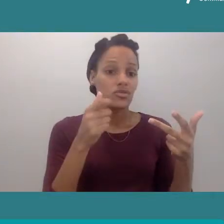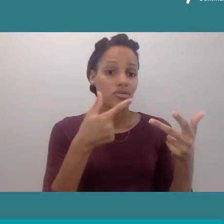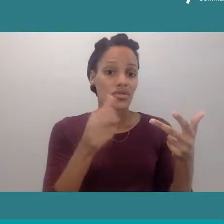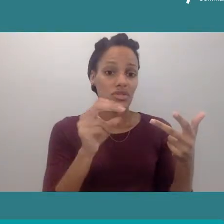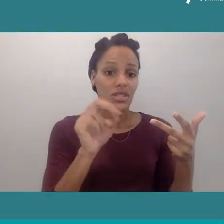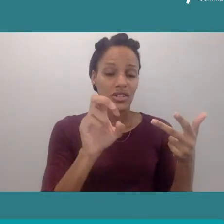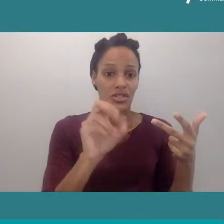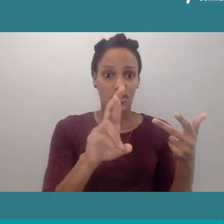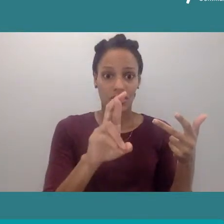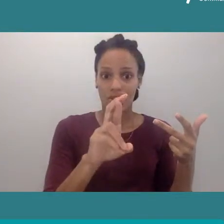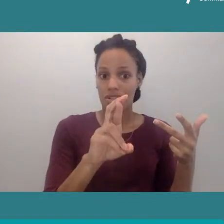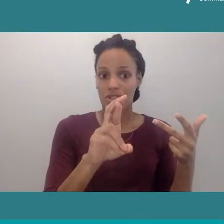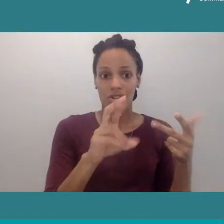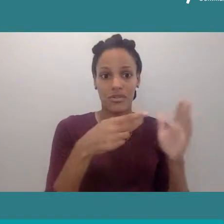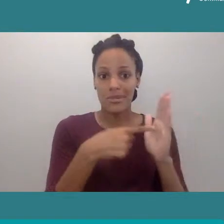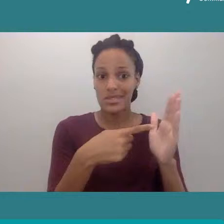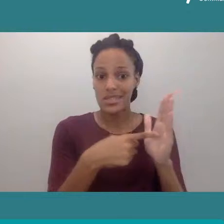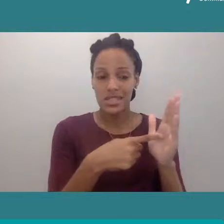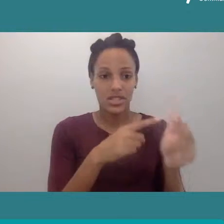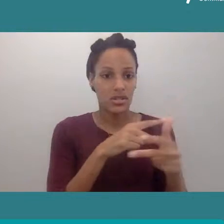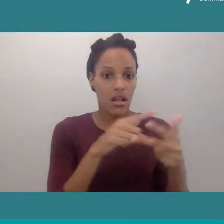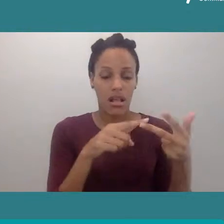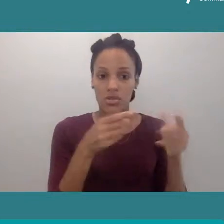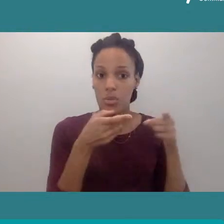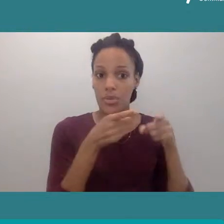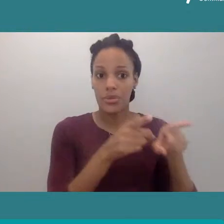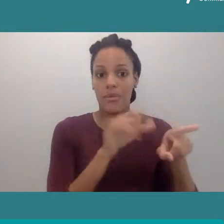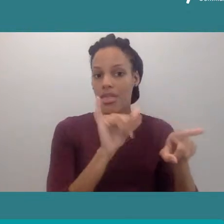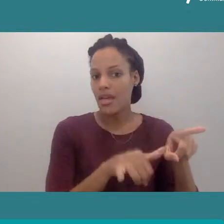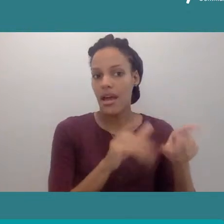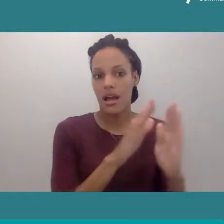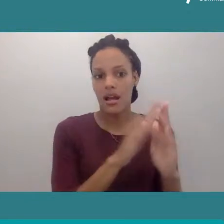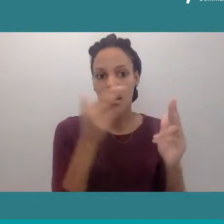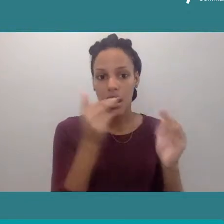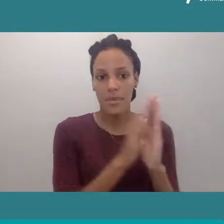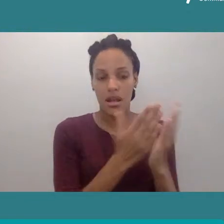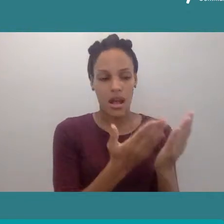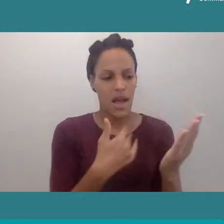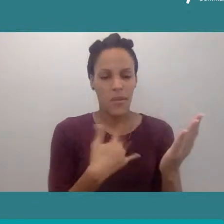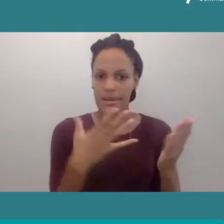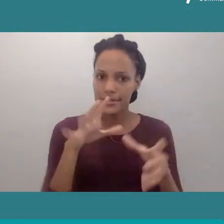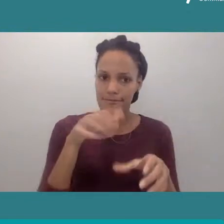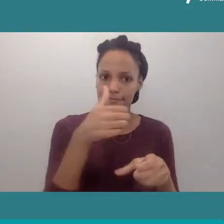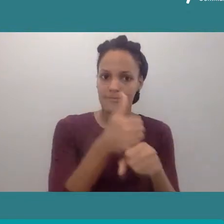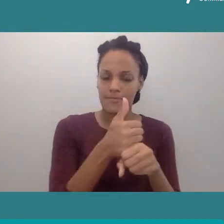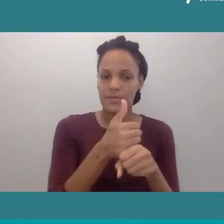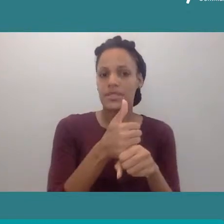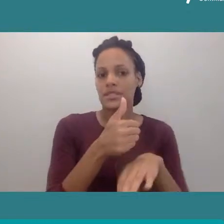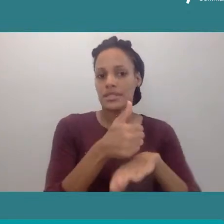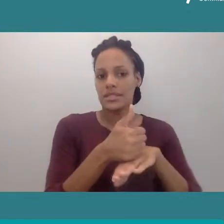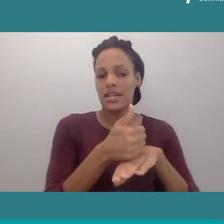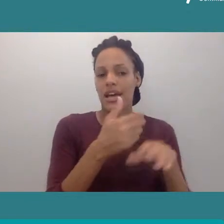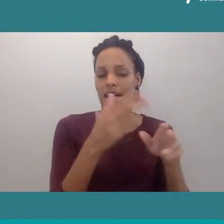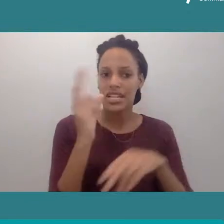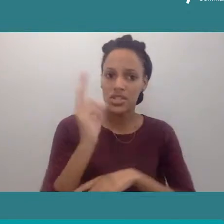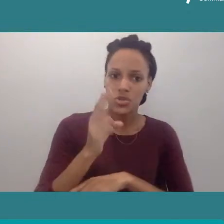of that dissertation, I wanted to put together a history of Black people's contribution to